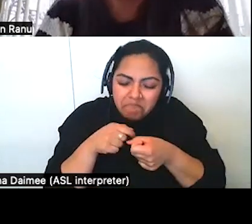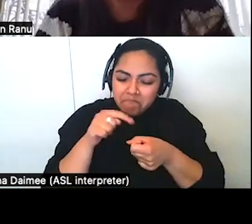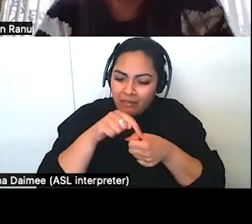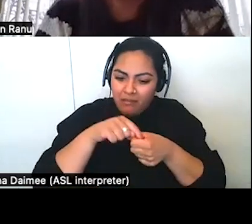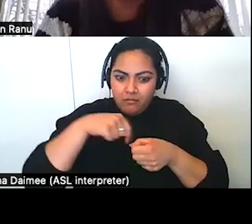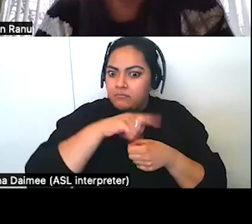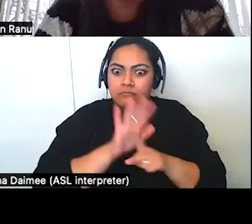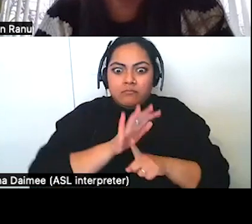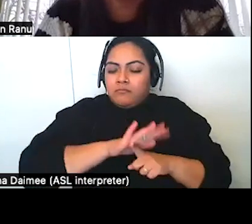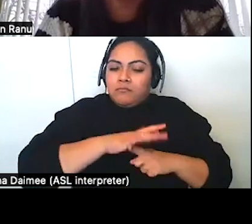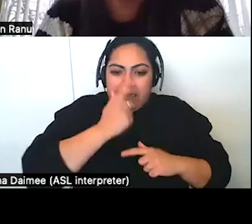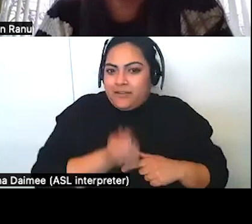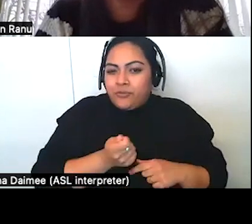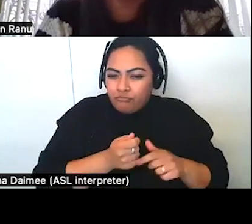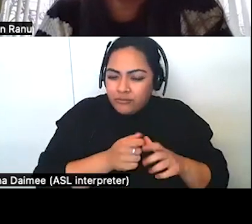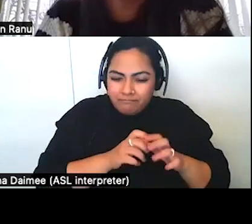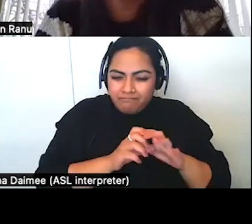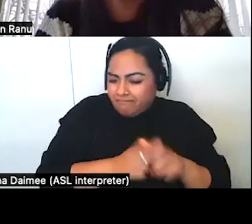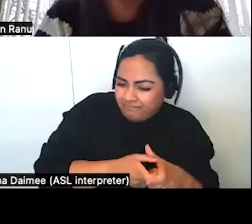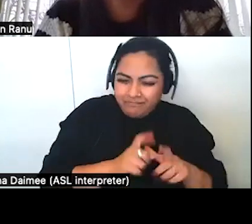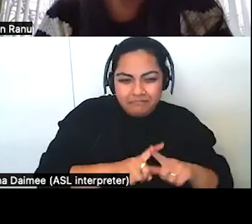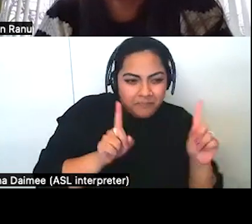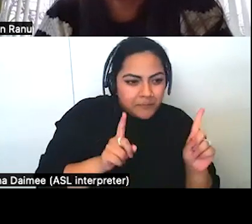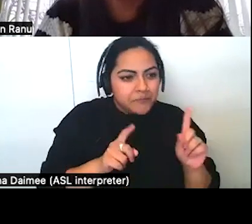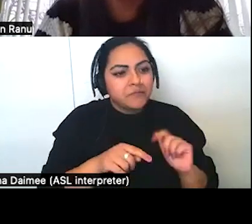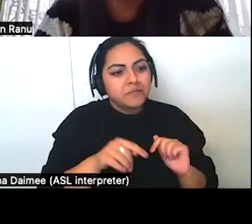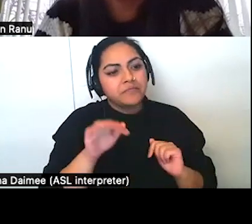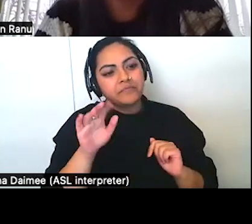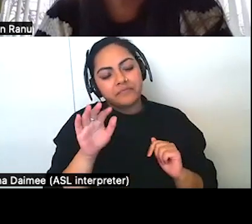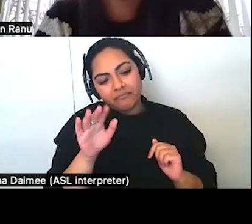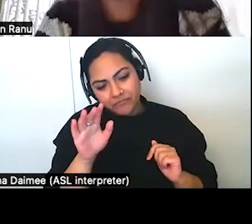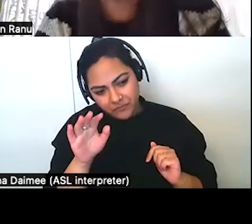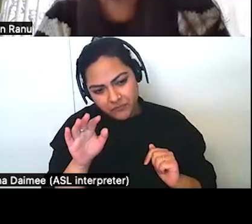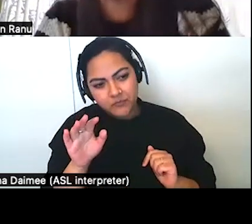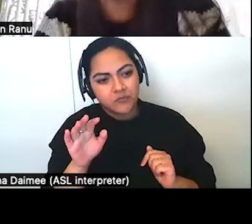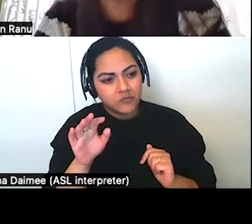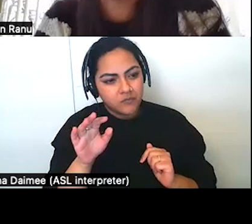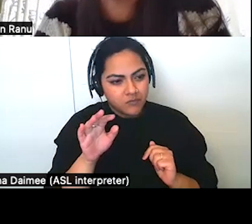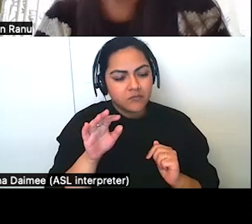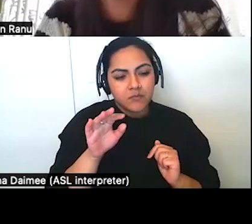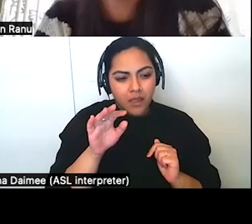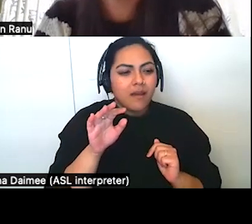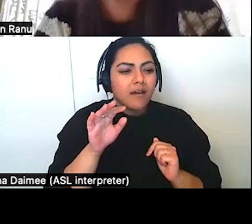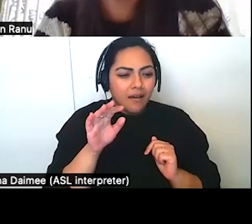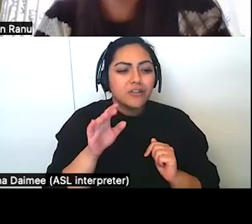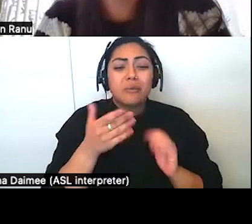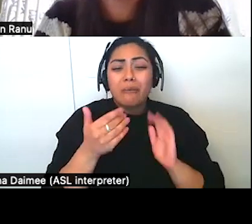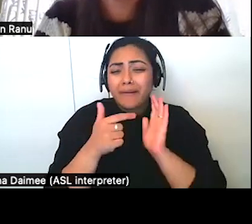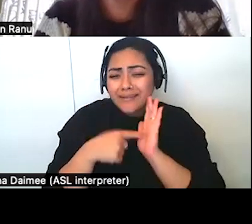If you like TV shows in fashion that mirror "Bridgerton," then Regencycore is your aesthetic.